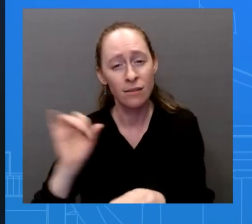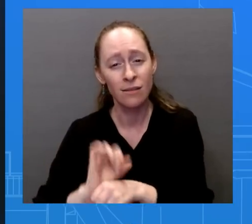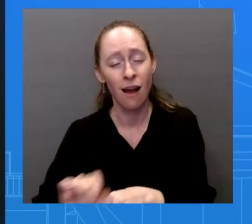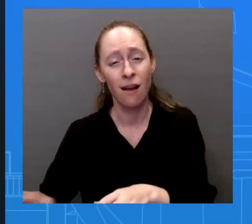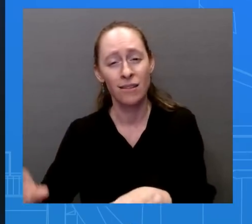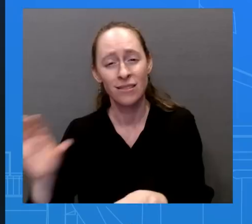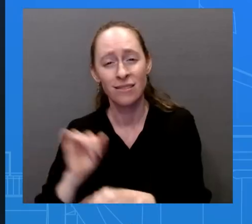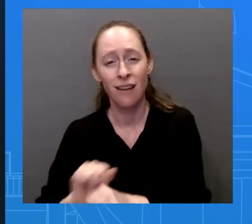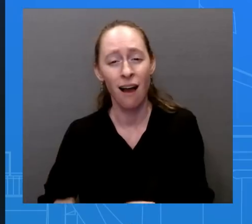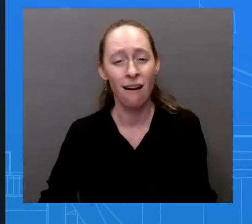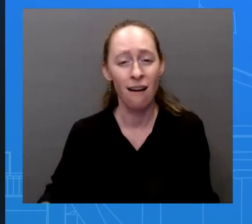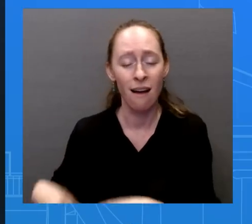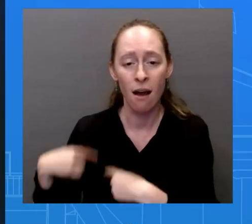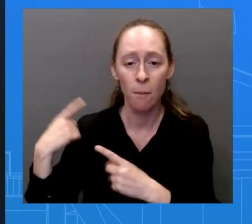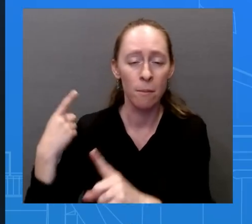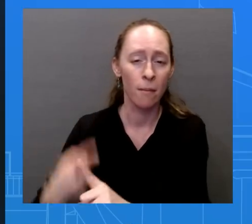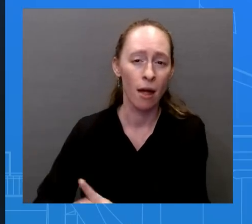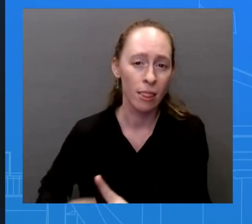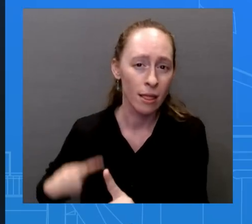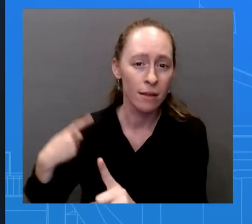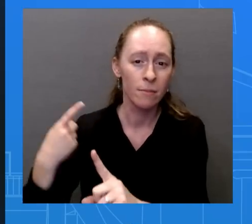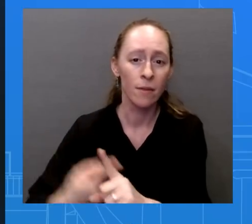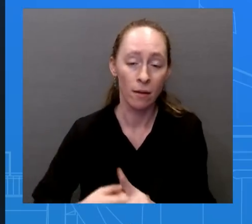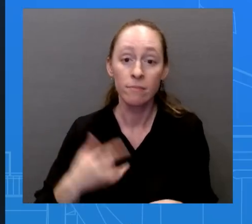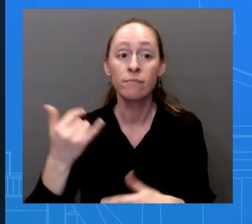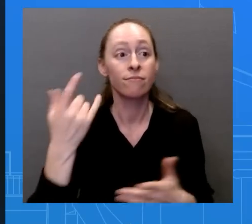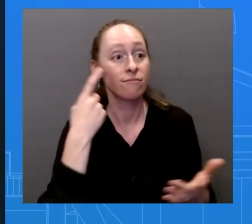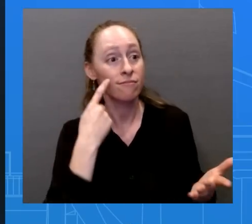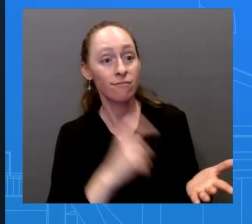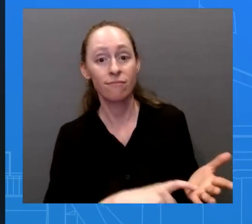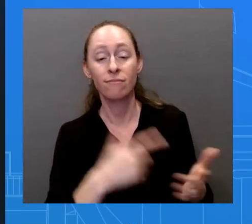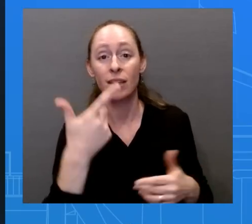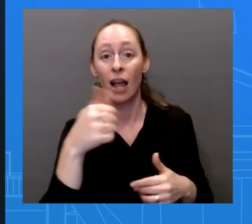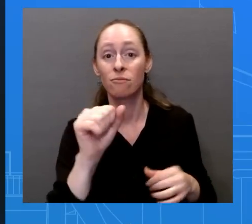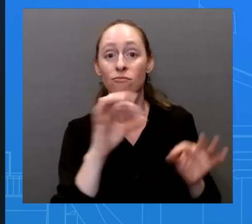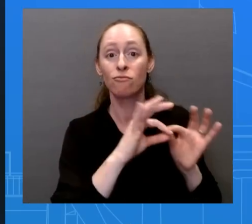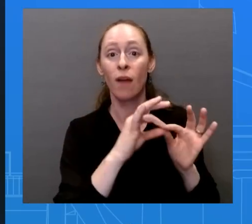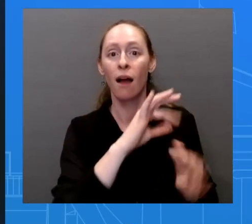Why did this all happen is because of the global challenges that many countries --